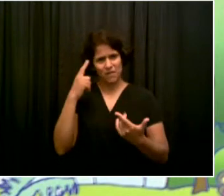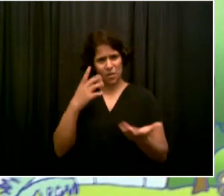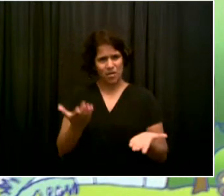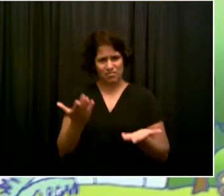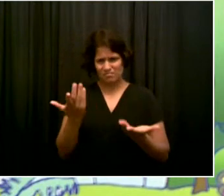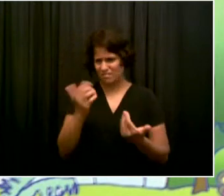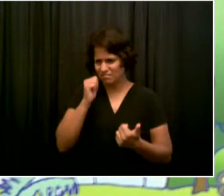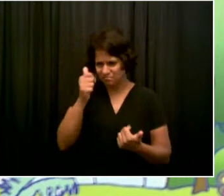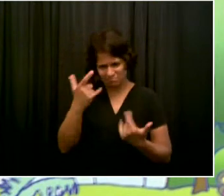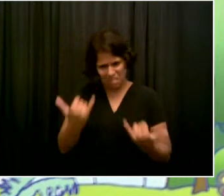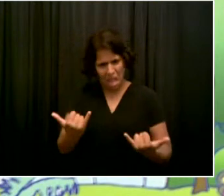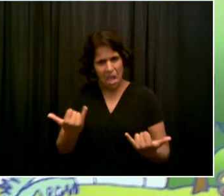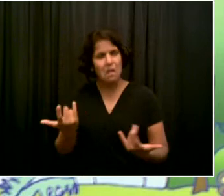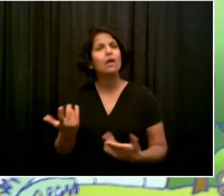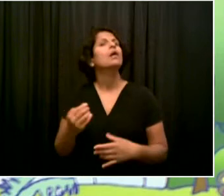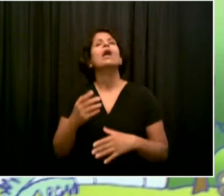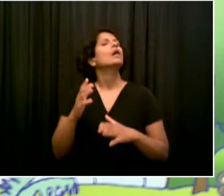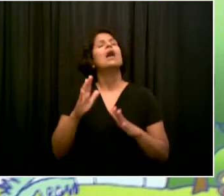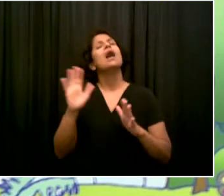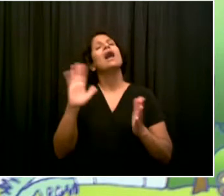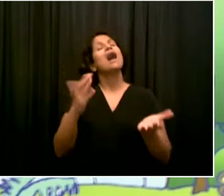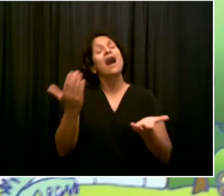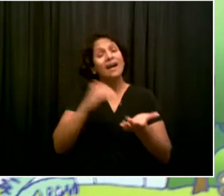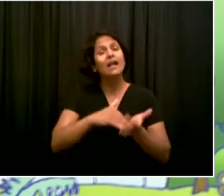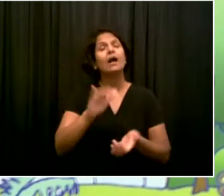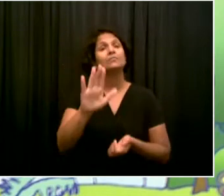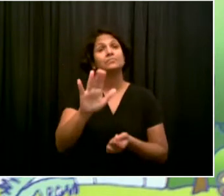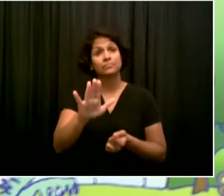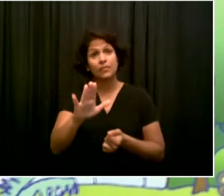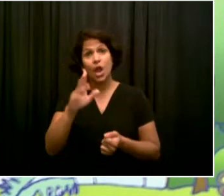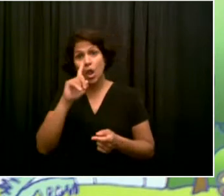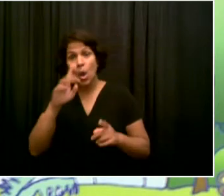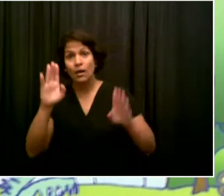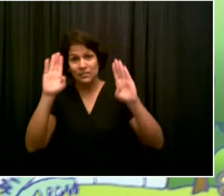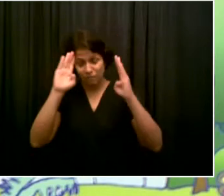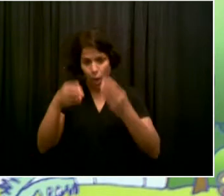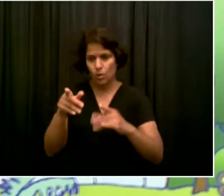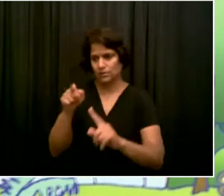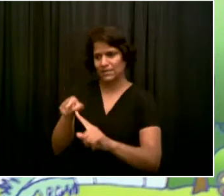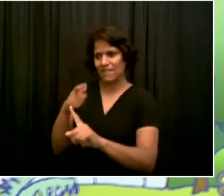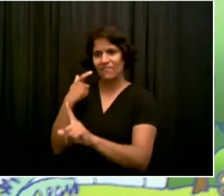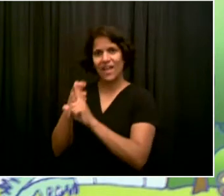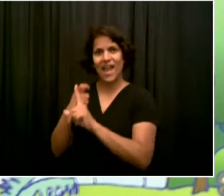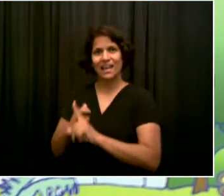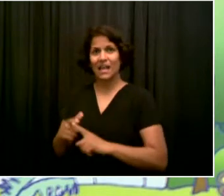NEXT WEEK WHY THE WAIT? CHRIS, OUR